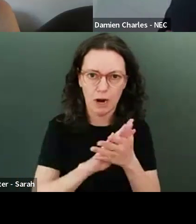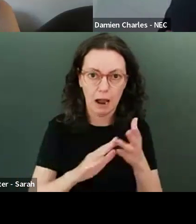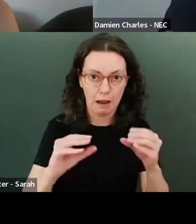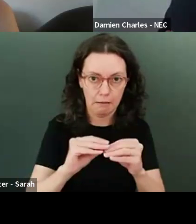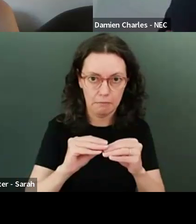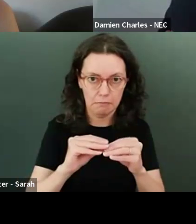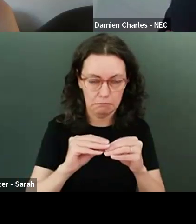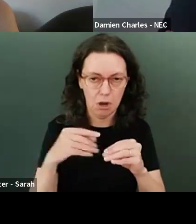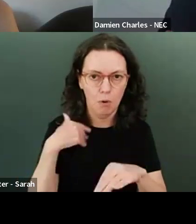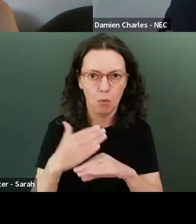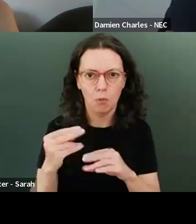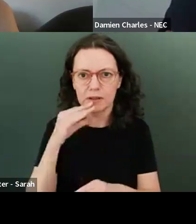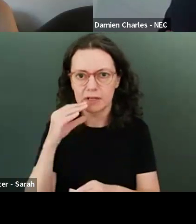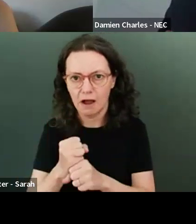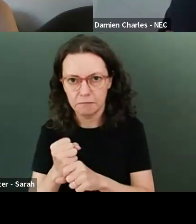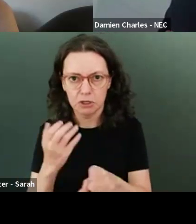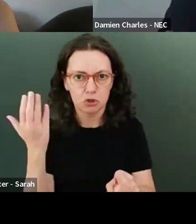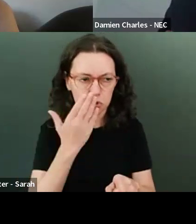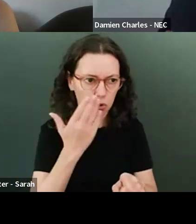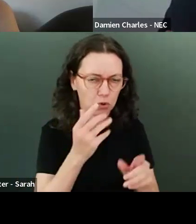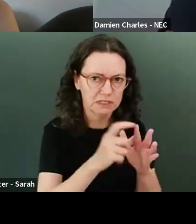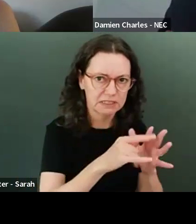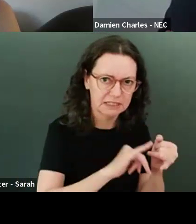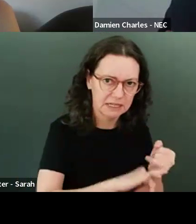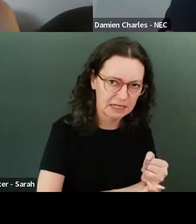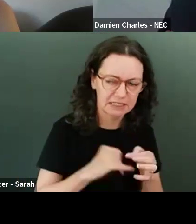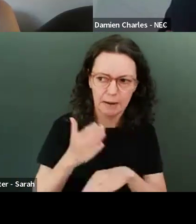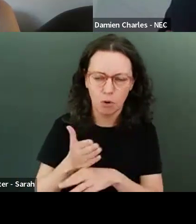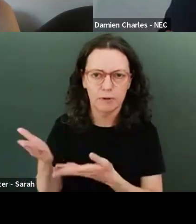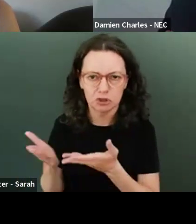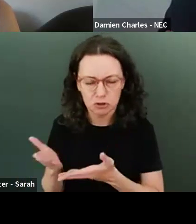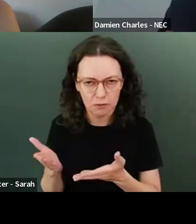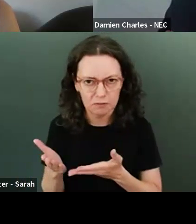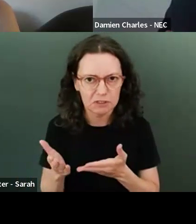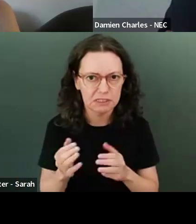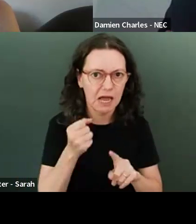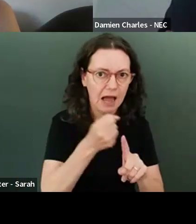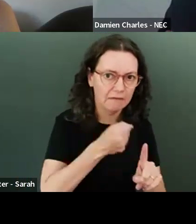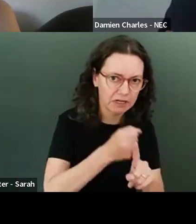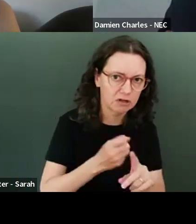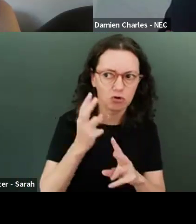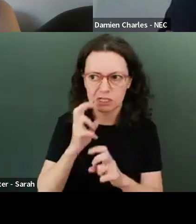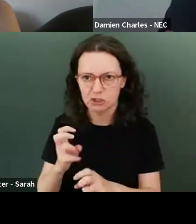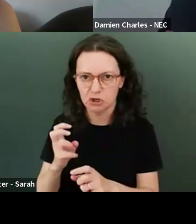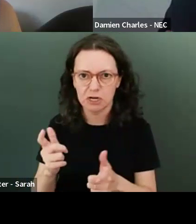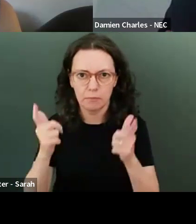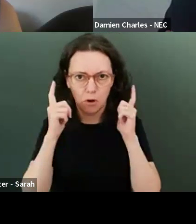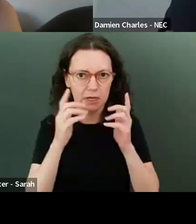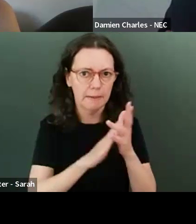with government, schools, employment services, disability services, advocates